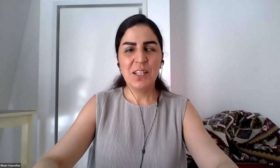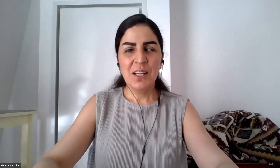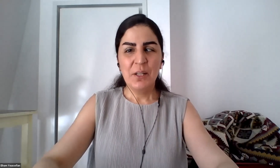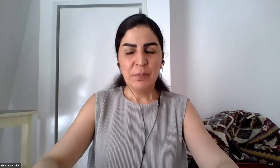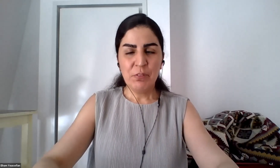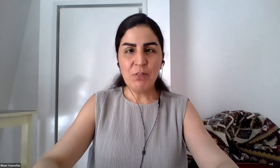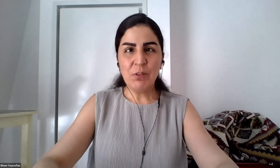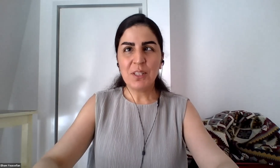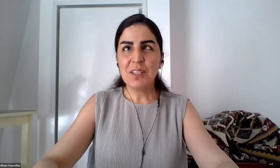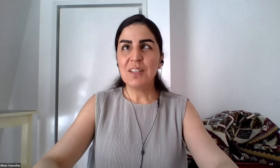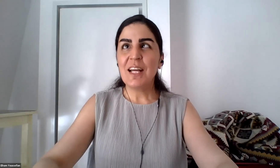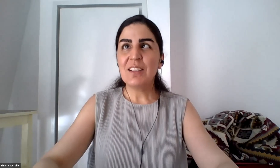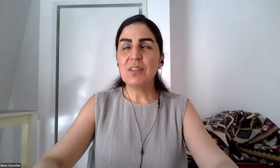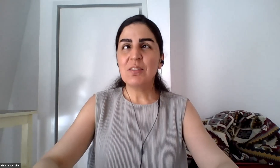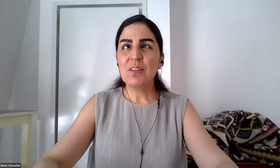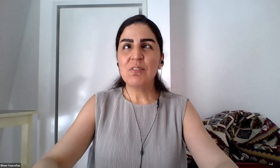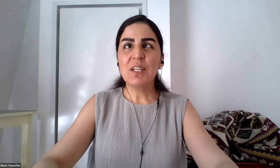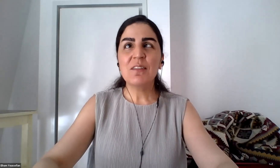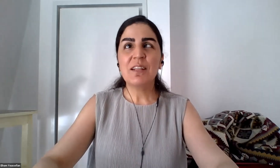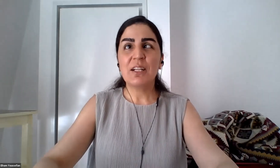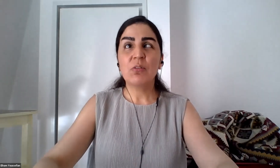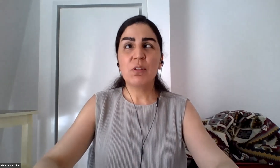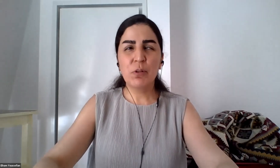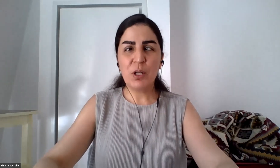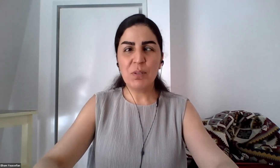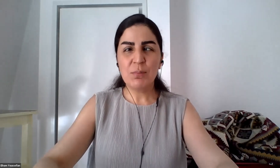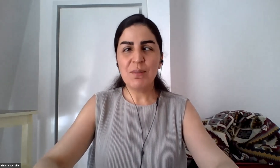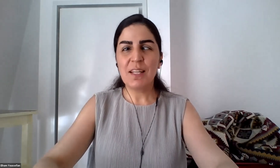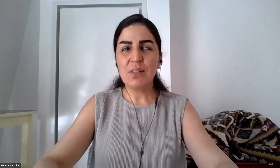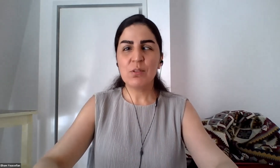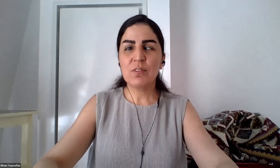and strategy. To me, it sounds very